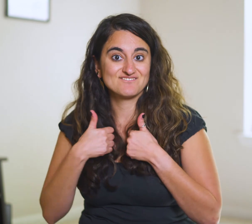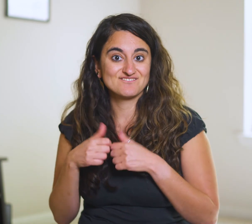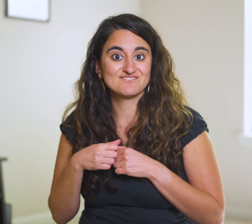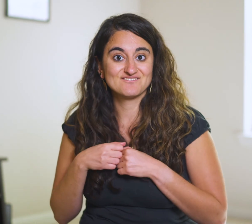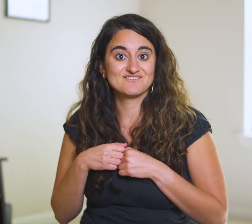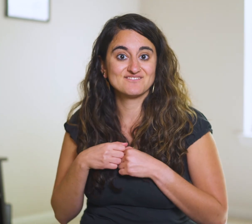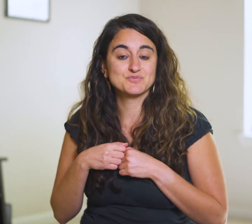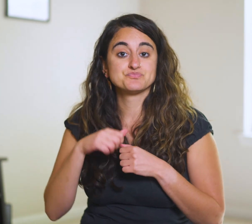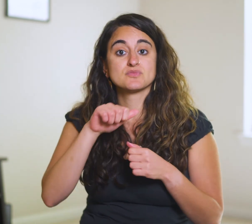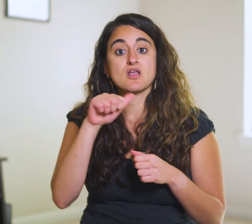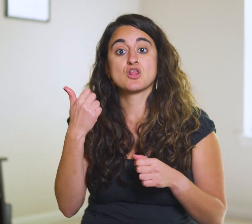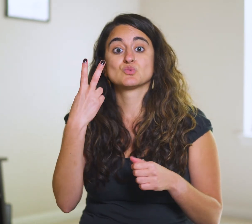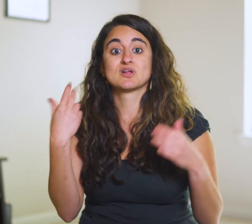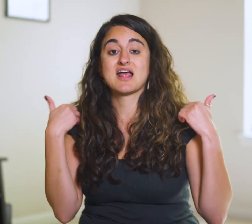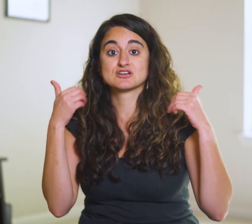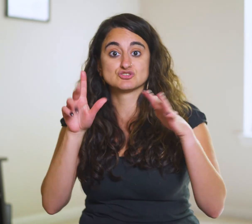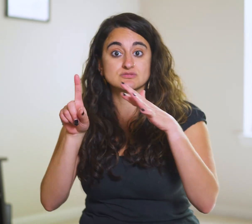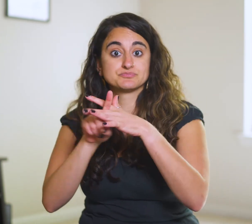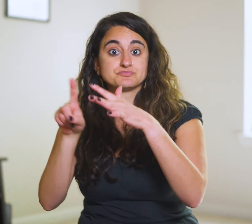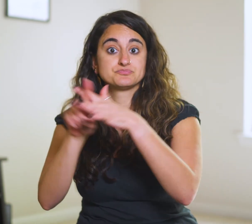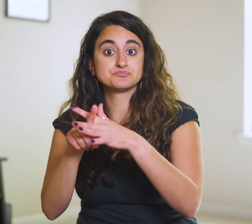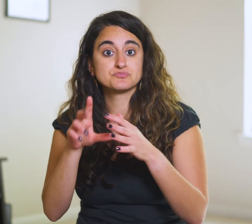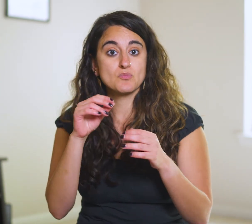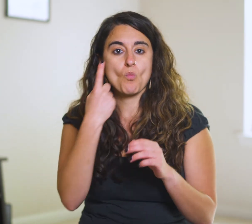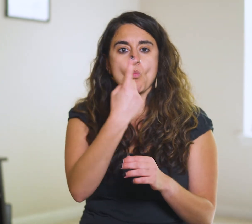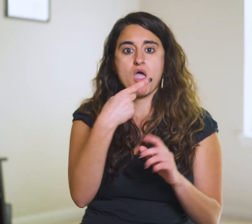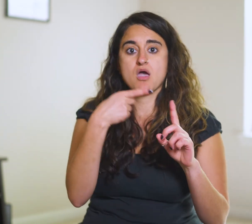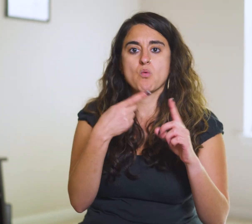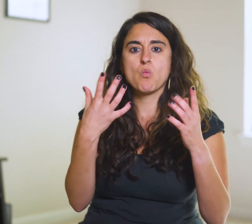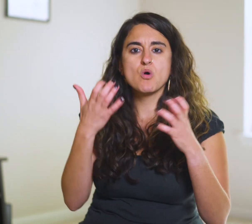Then two others angels appear and one wants to know when these things will take place.